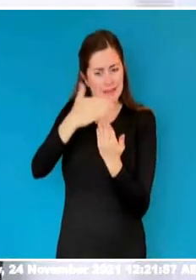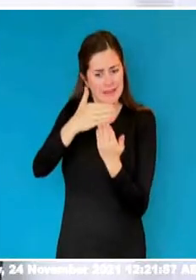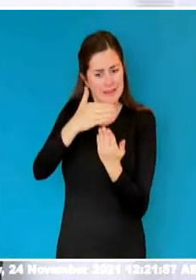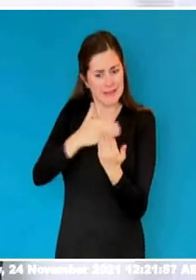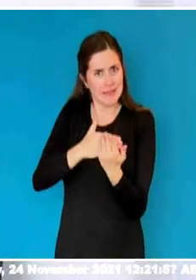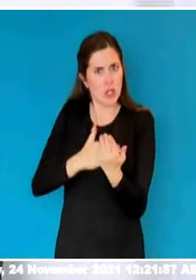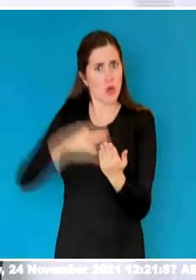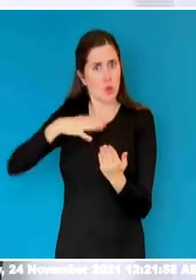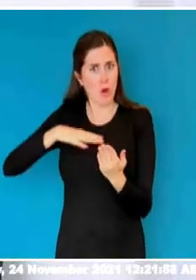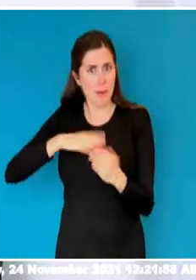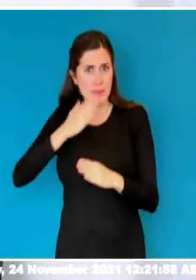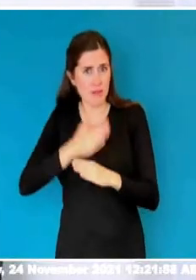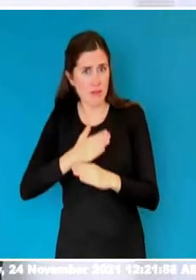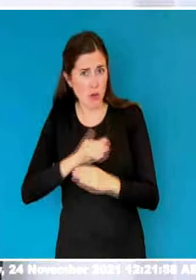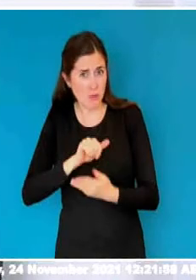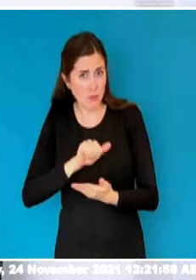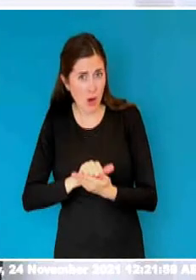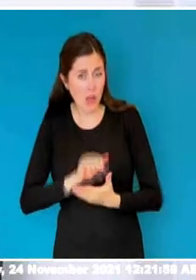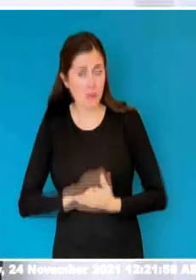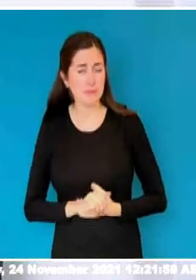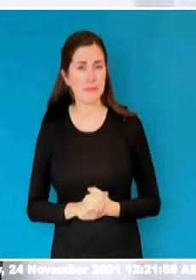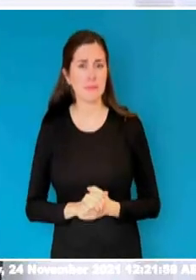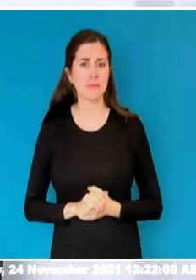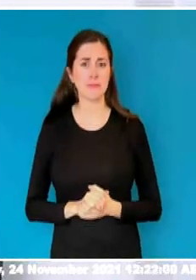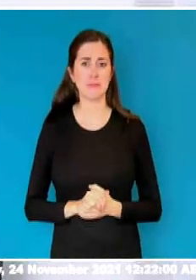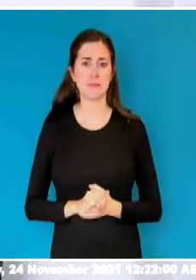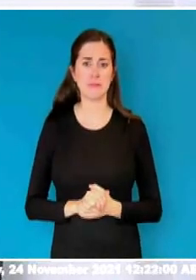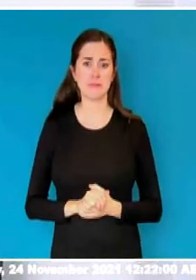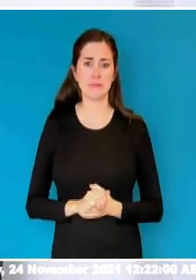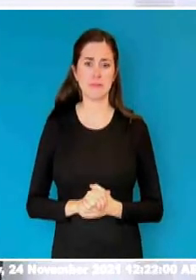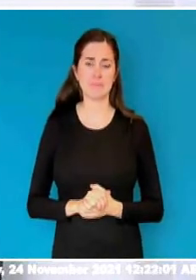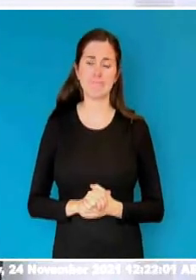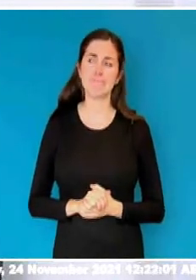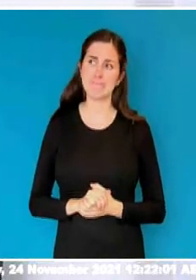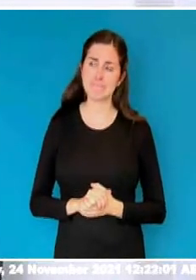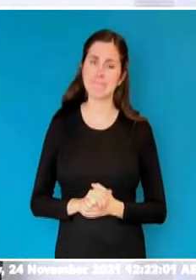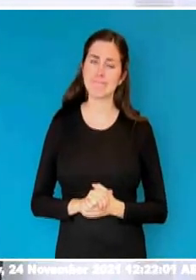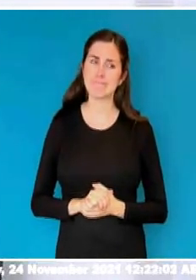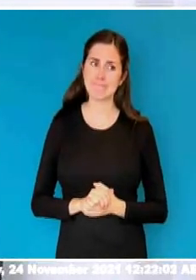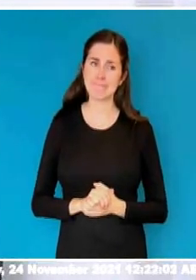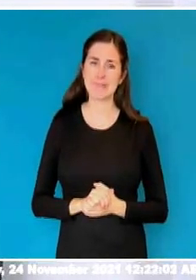It is a challenge.